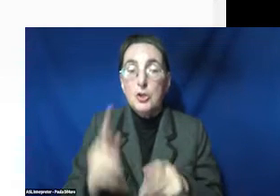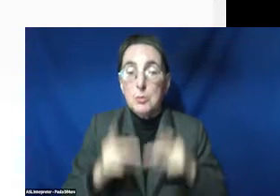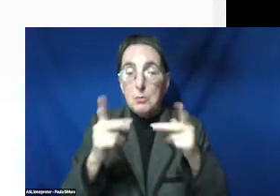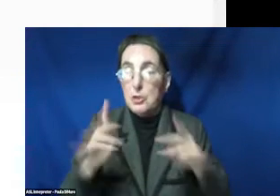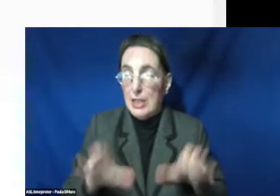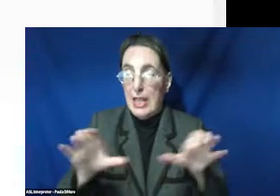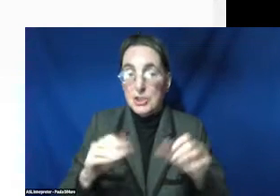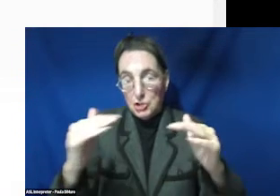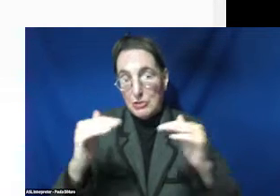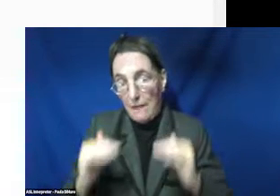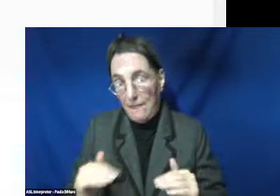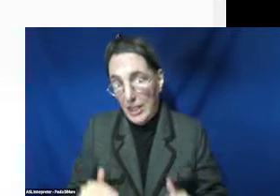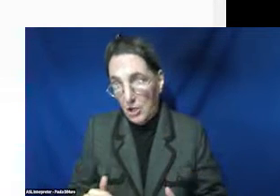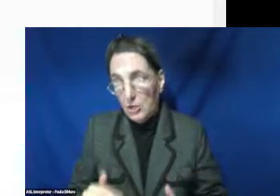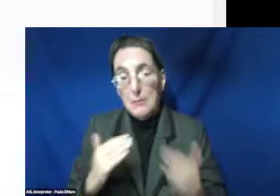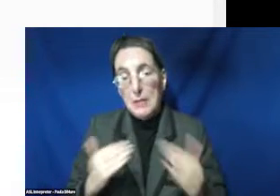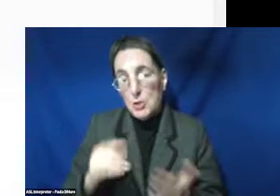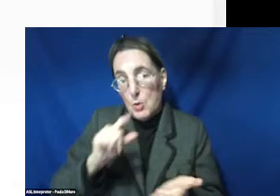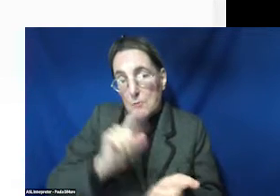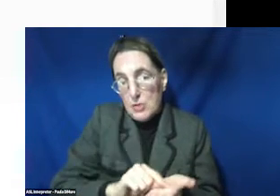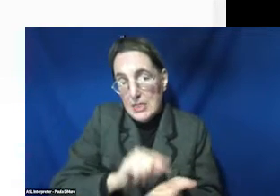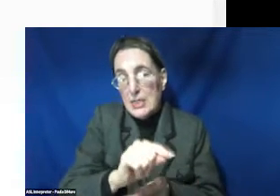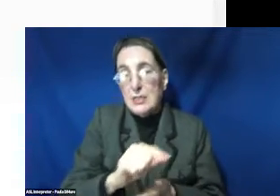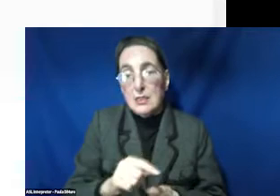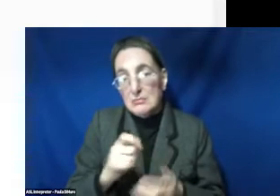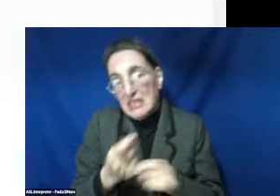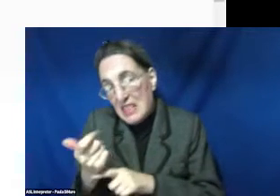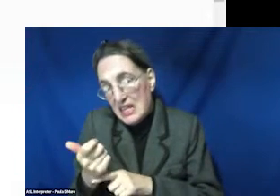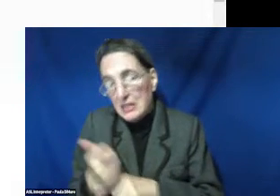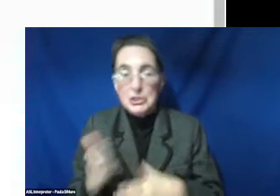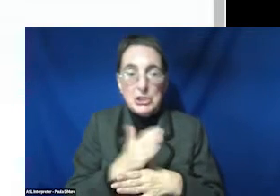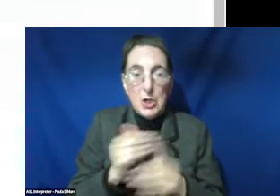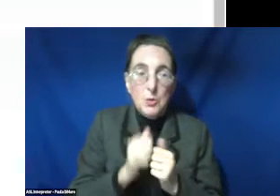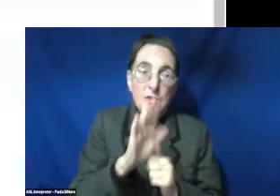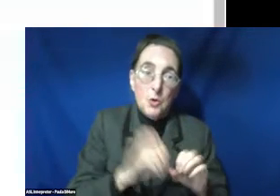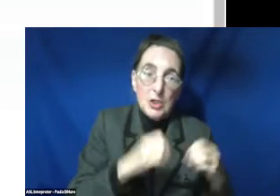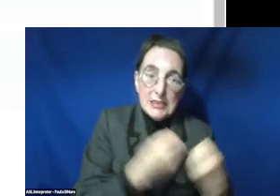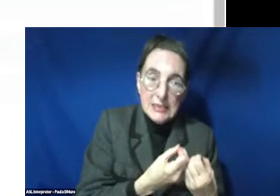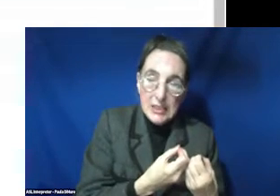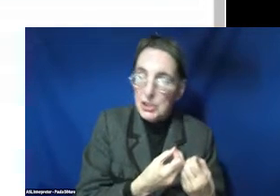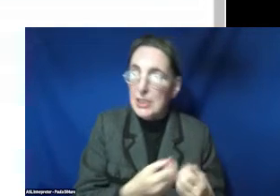This is where you might print it, delete it, share it with your organization. And then in the main section here are your sections.